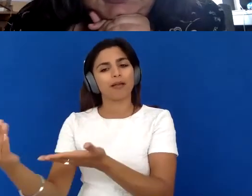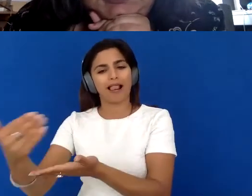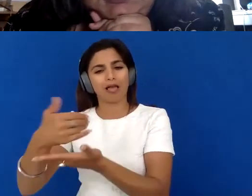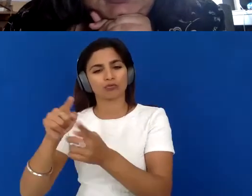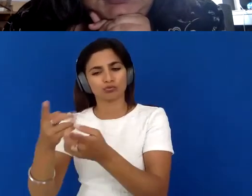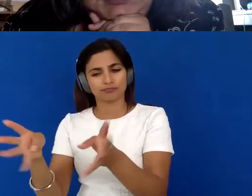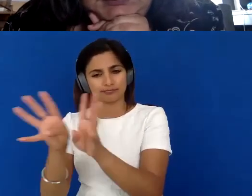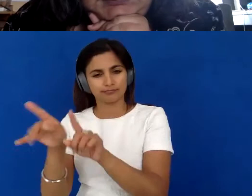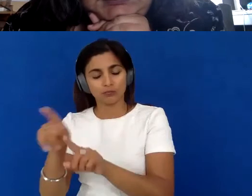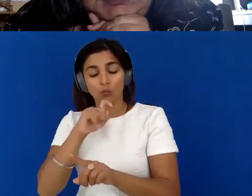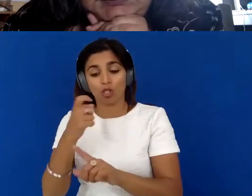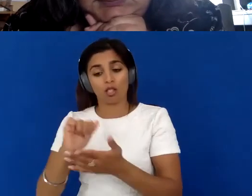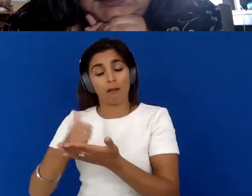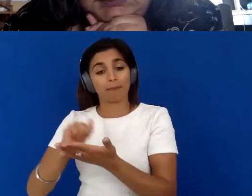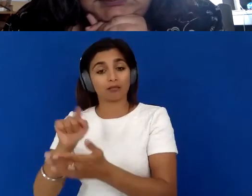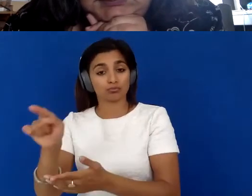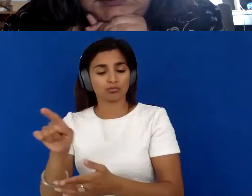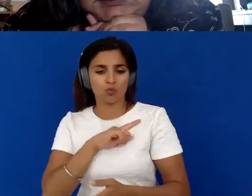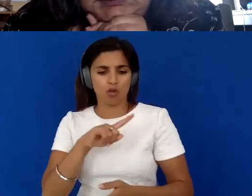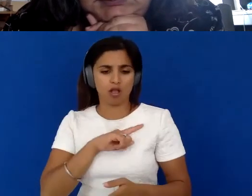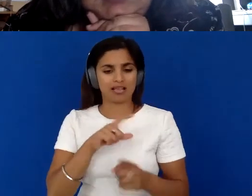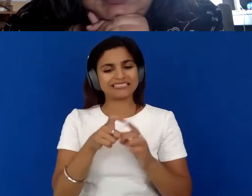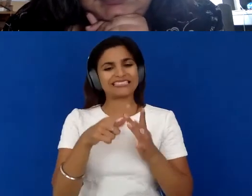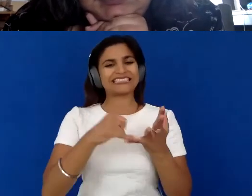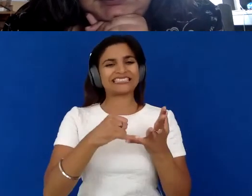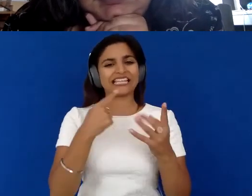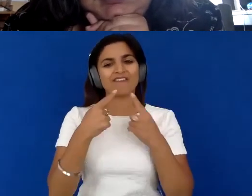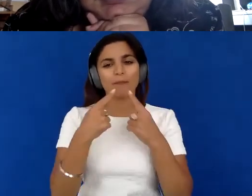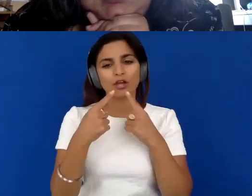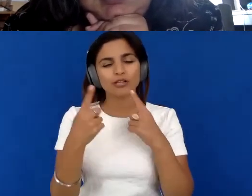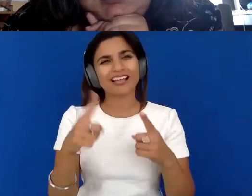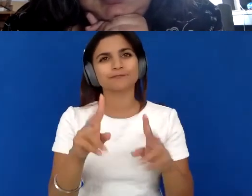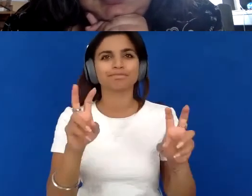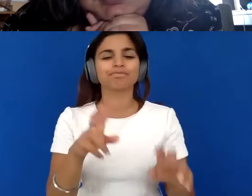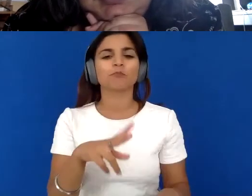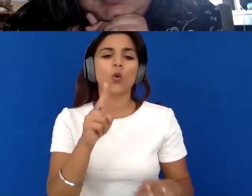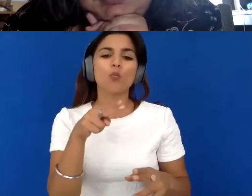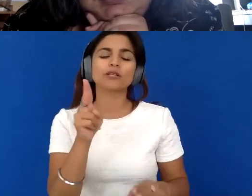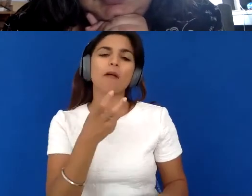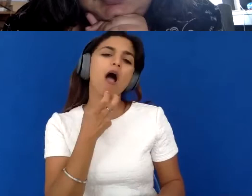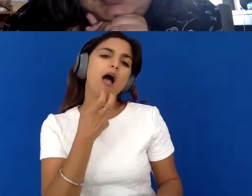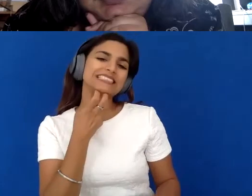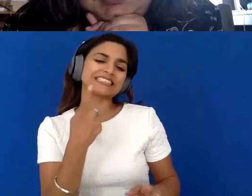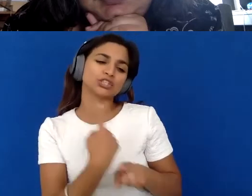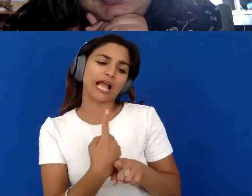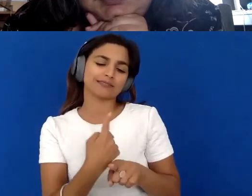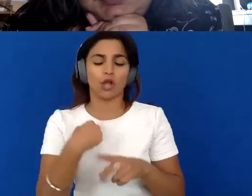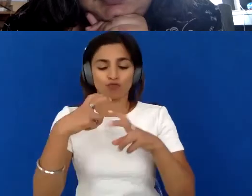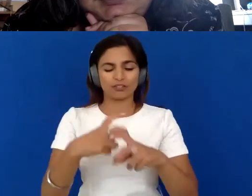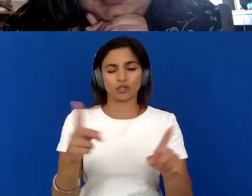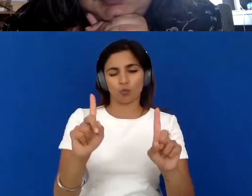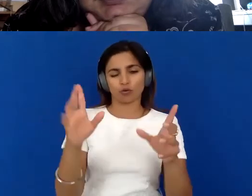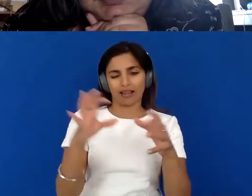and what's that Auntie chats so my, my research is actually around digital,